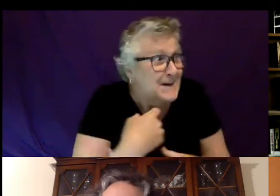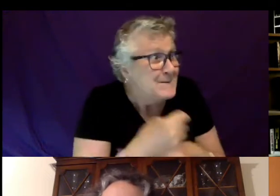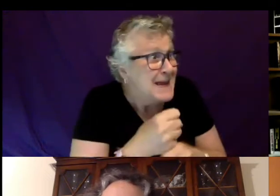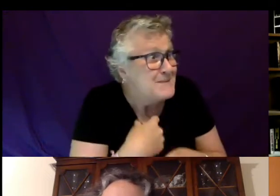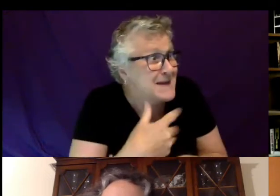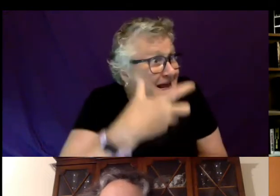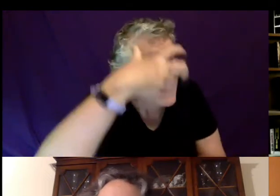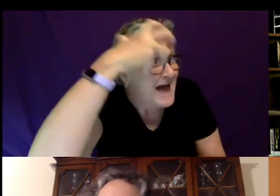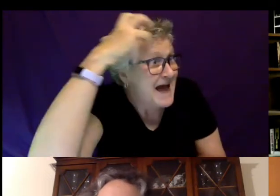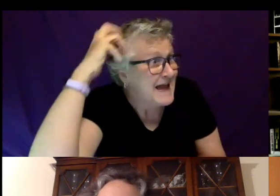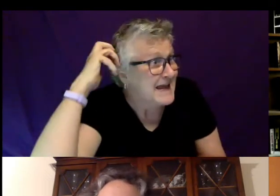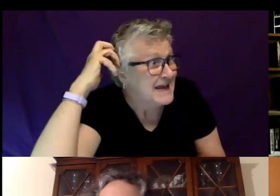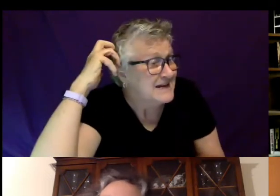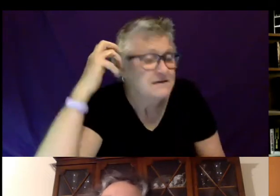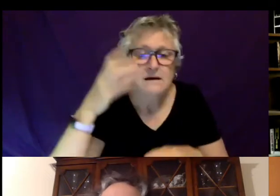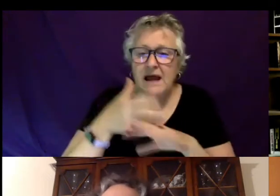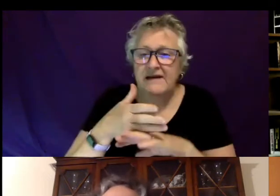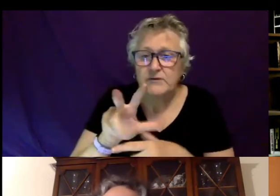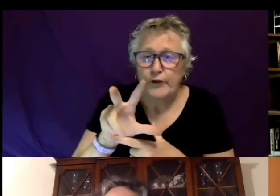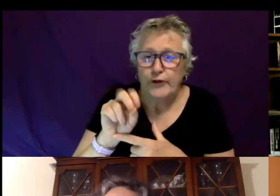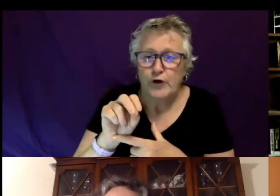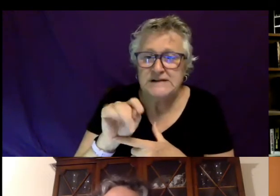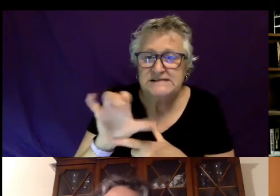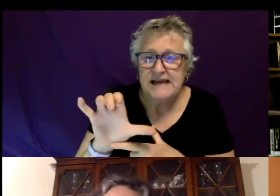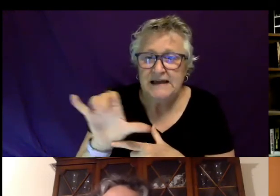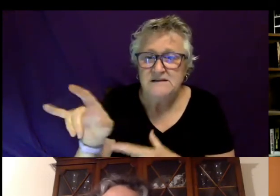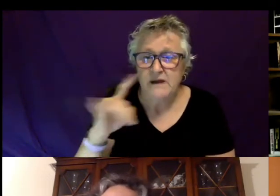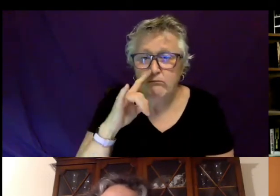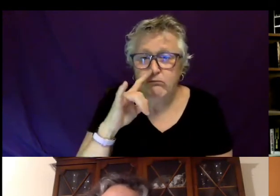they'd get bored and walk away. So I just, you know, make a lion, okay.